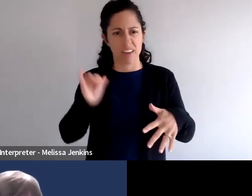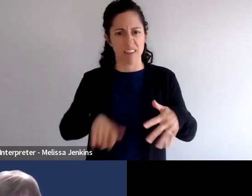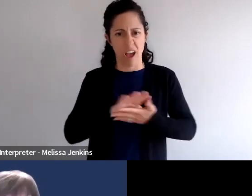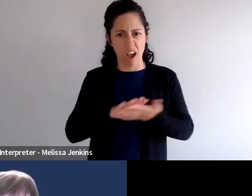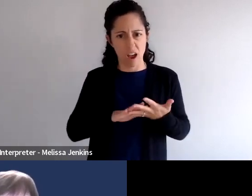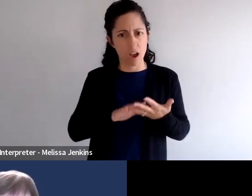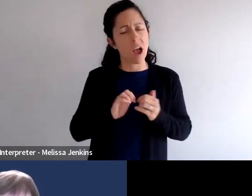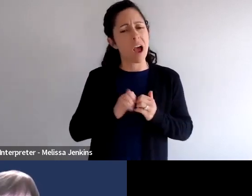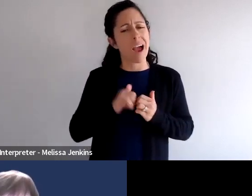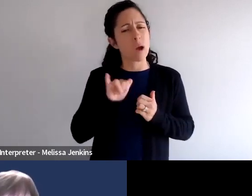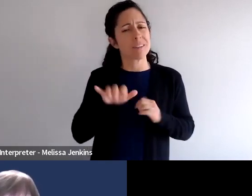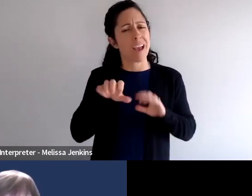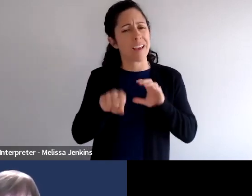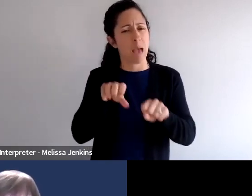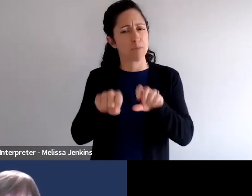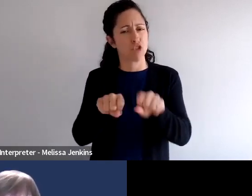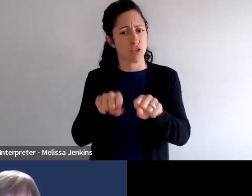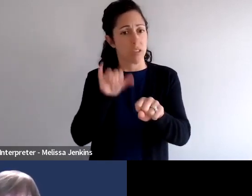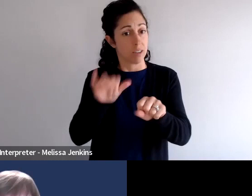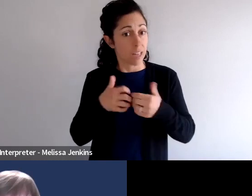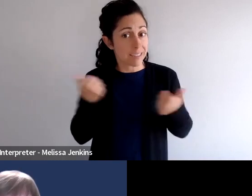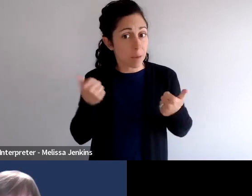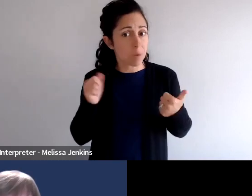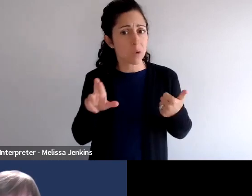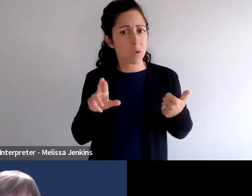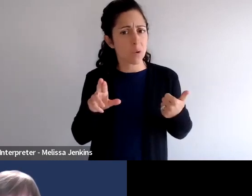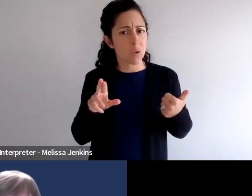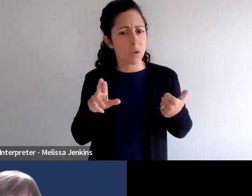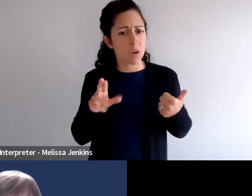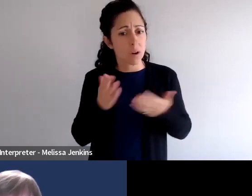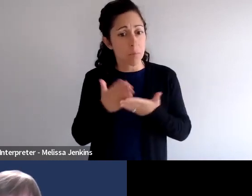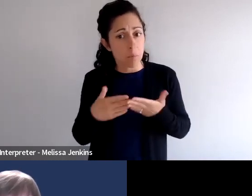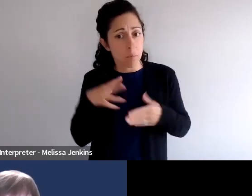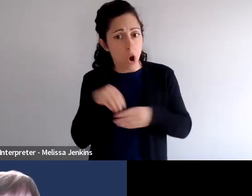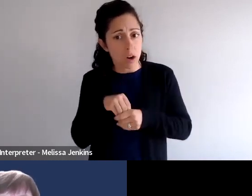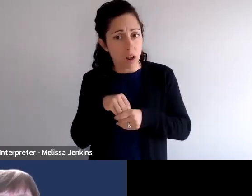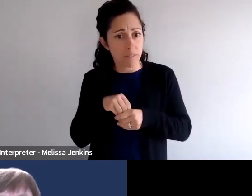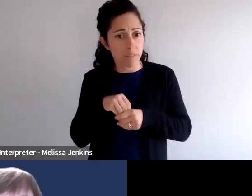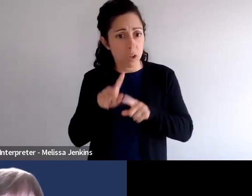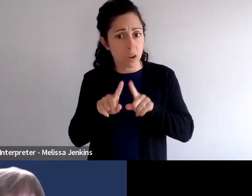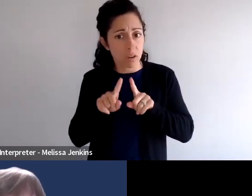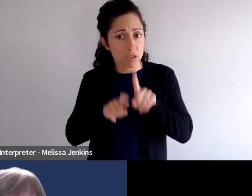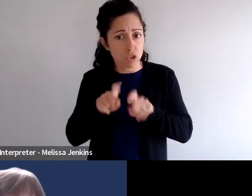um how are those captured? Are they separate or are they in certain parts of the questionnaire? Megan: Currently,